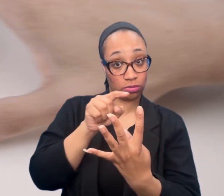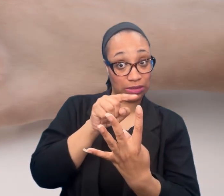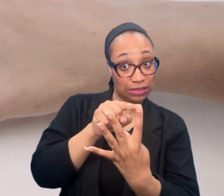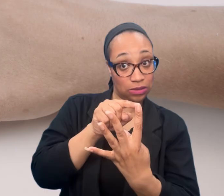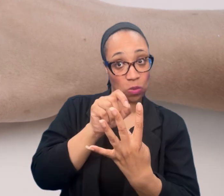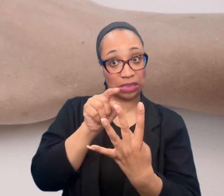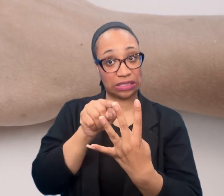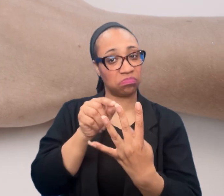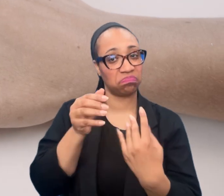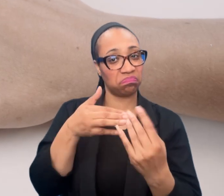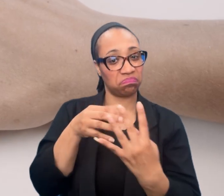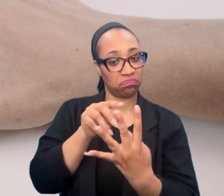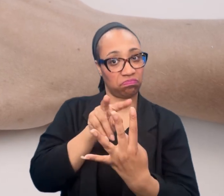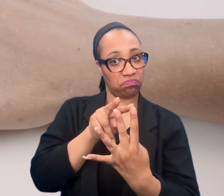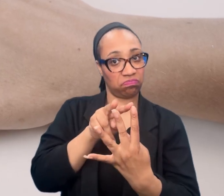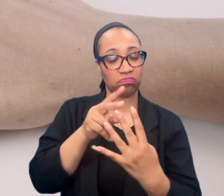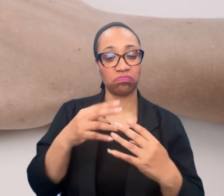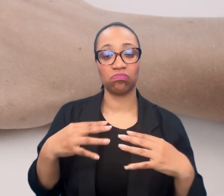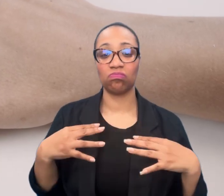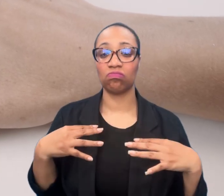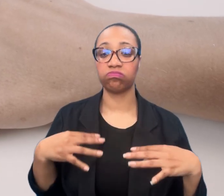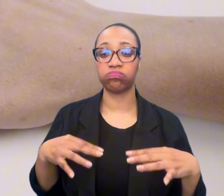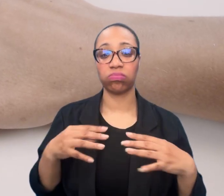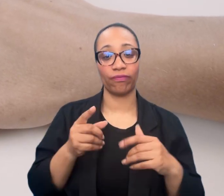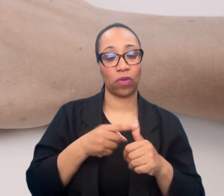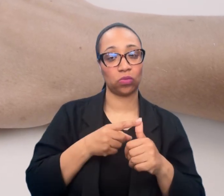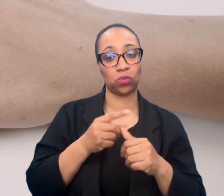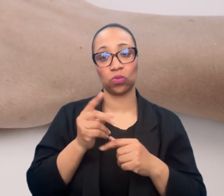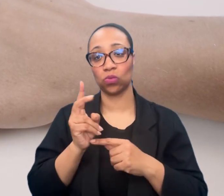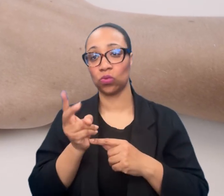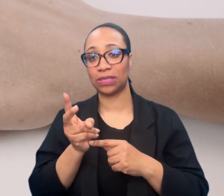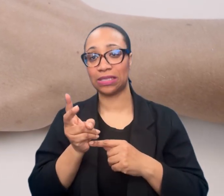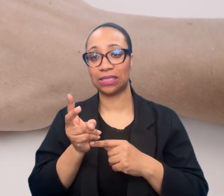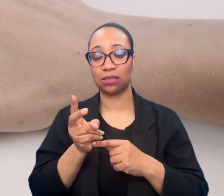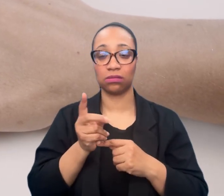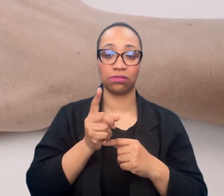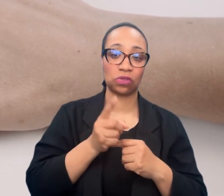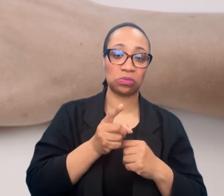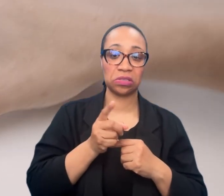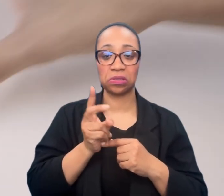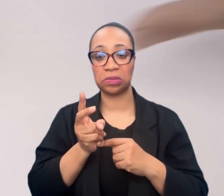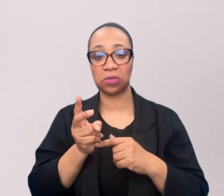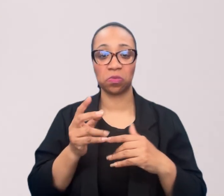you're then going to choose either expression which is indicated by just the droplet or